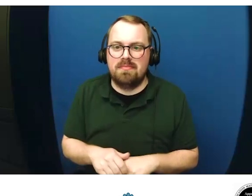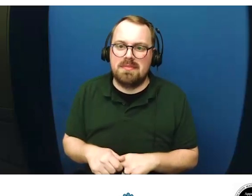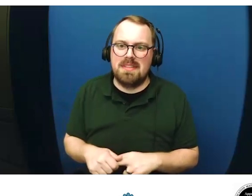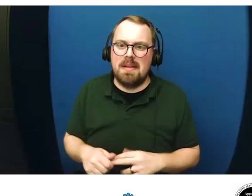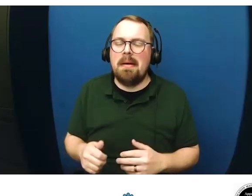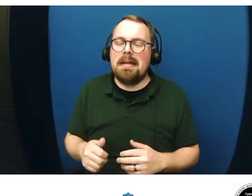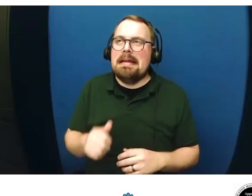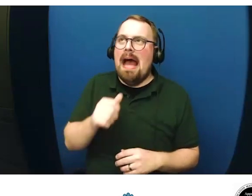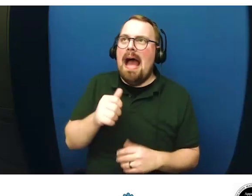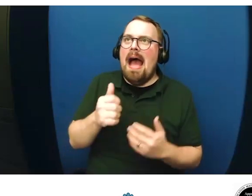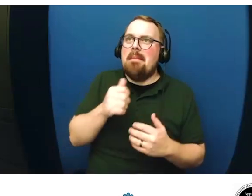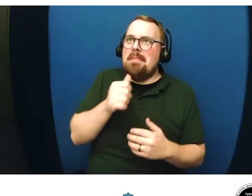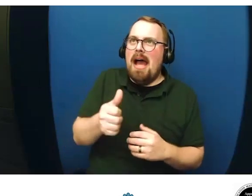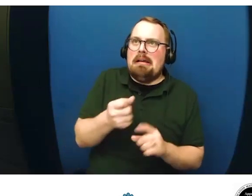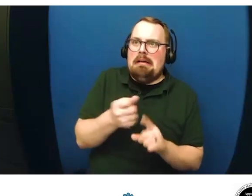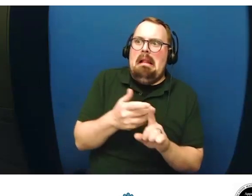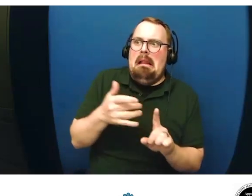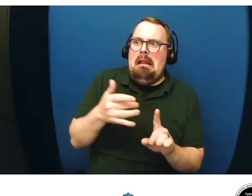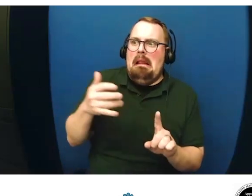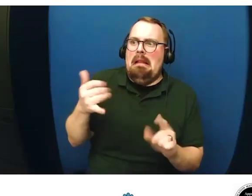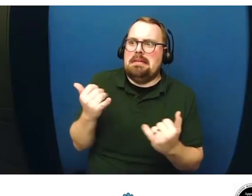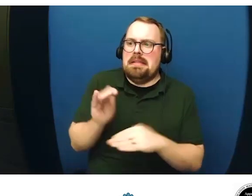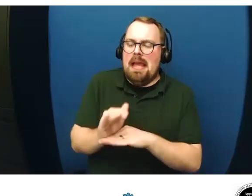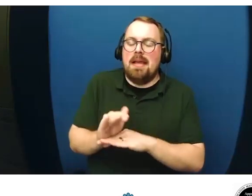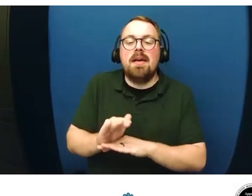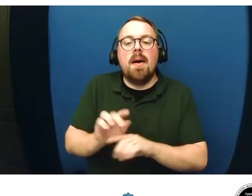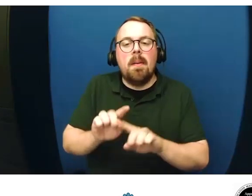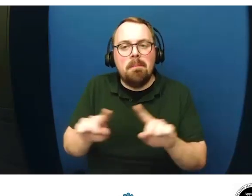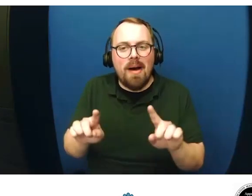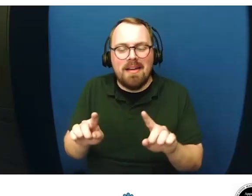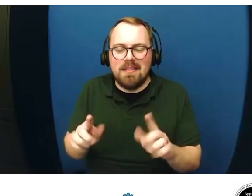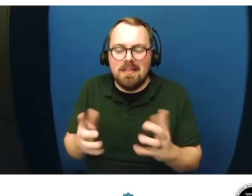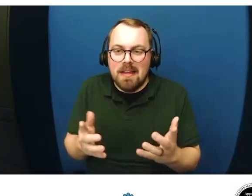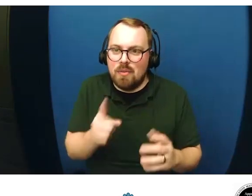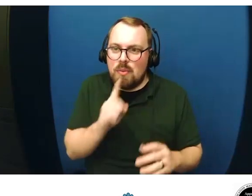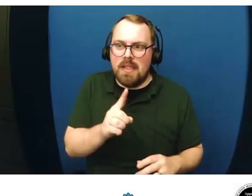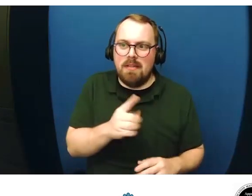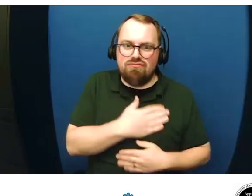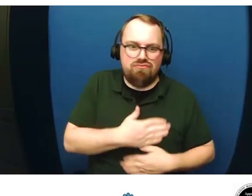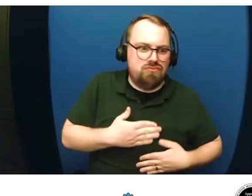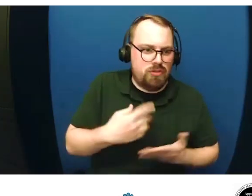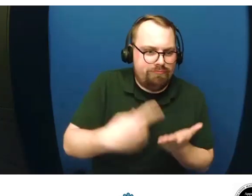not what I'm here to get super in-depth with today, but also something I love to talk about.